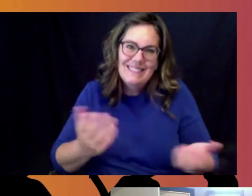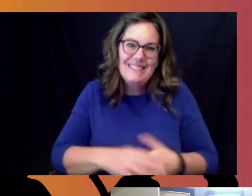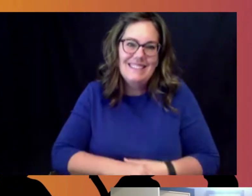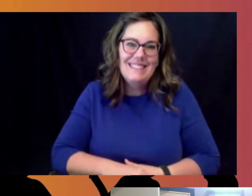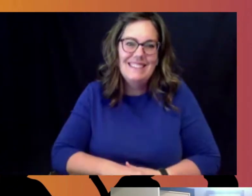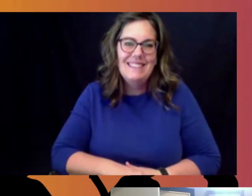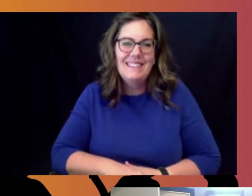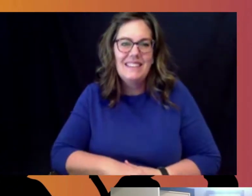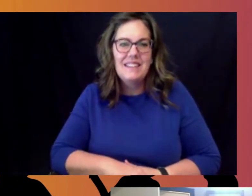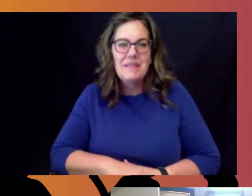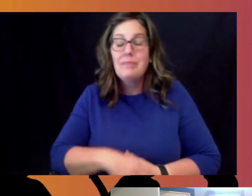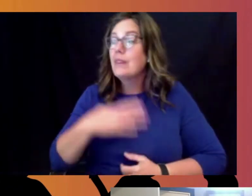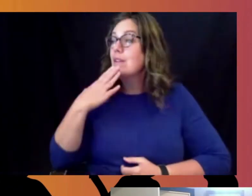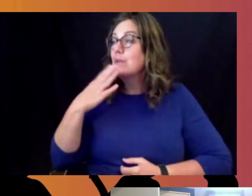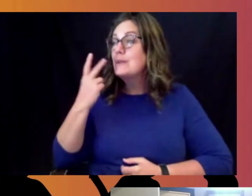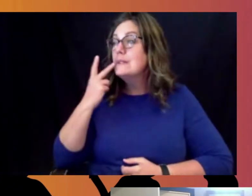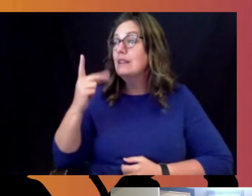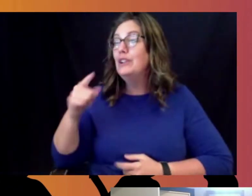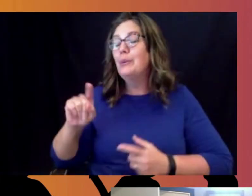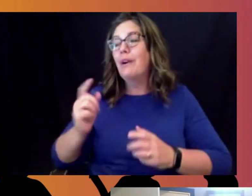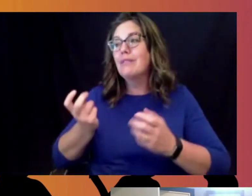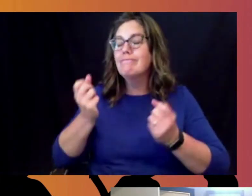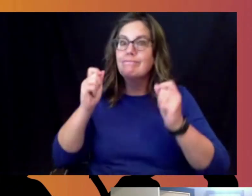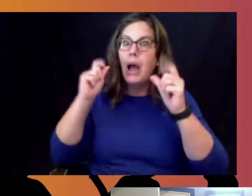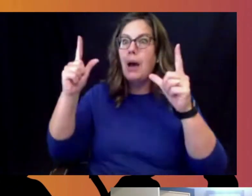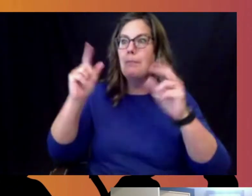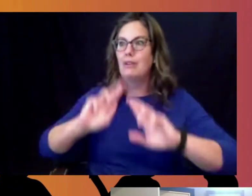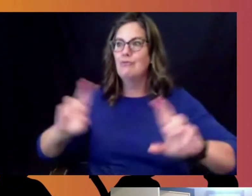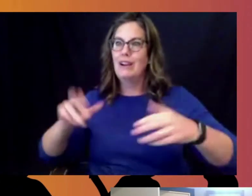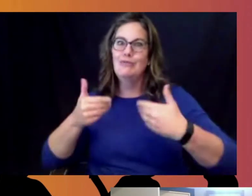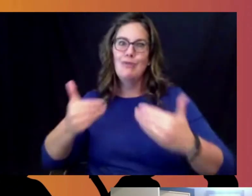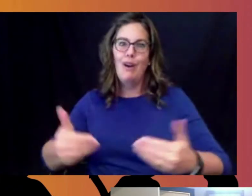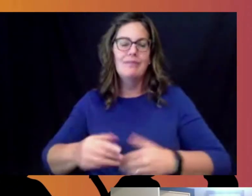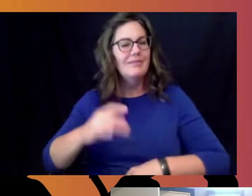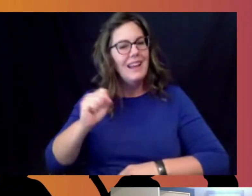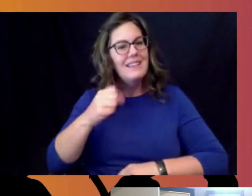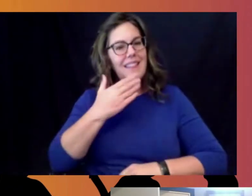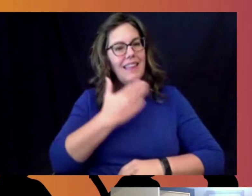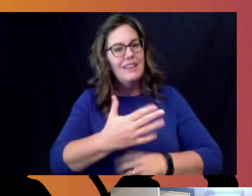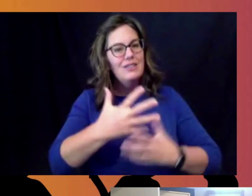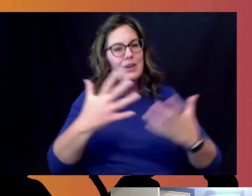it's good to see you we're up and ready to go yes thank you very much for being here i appreciate